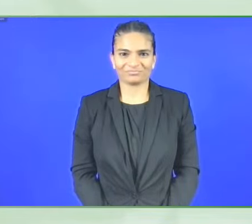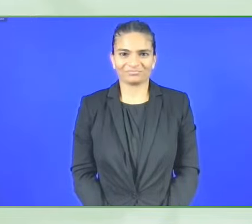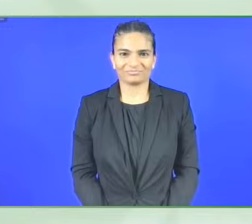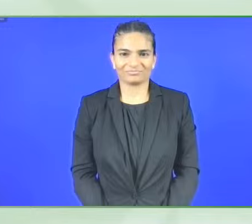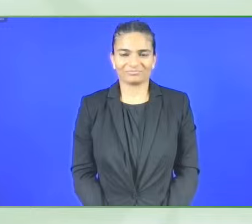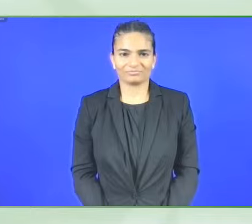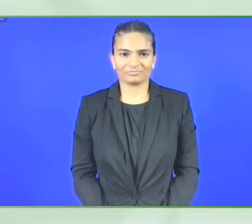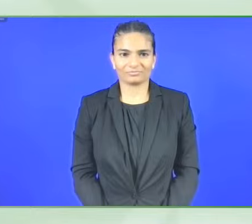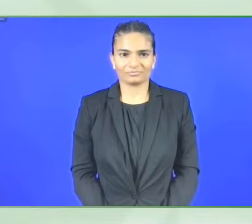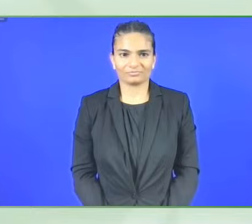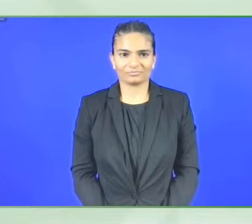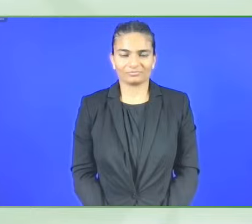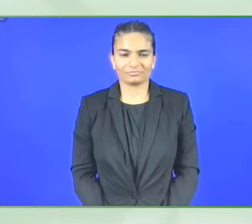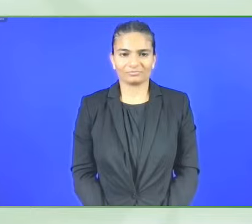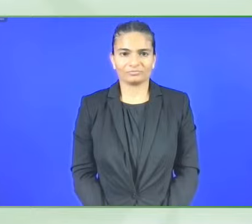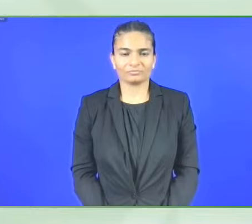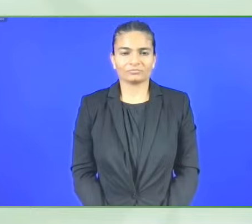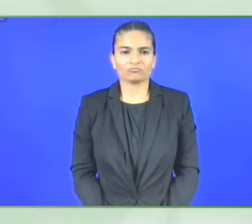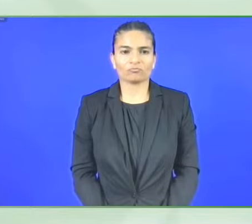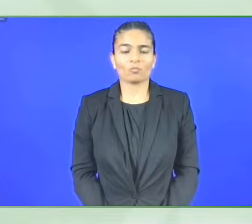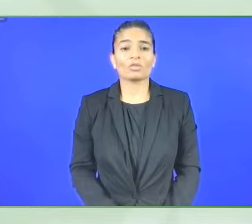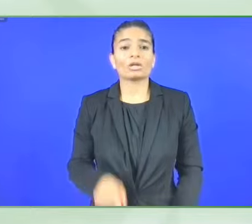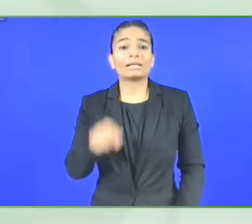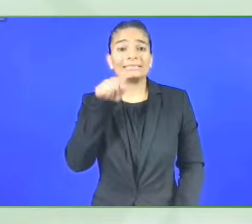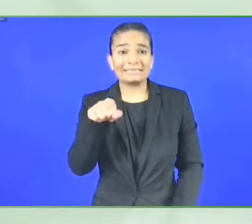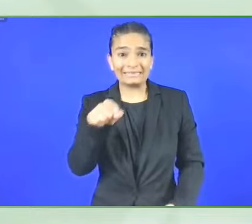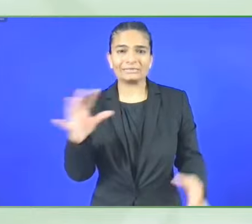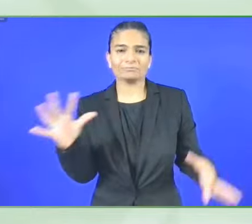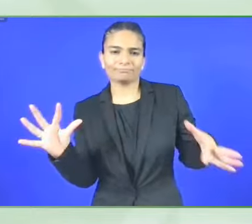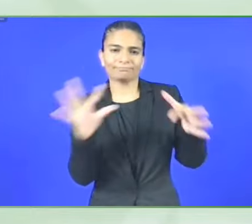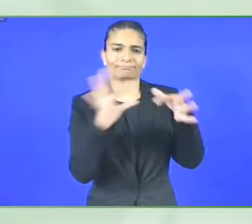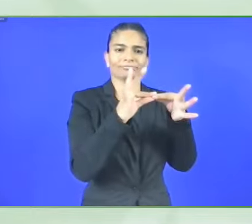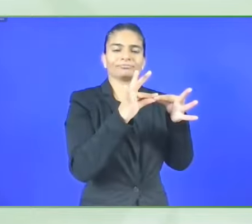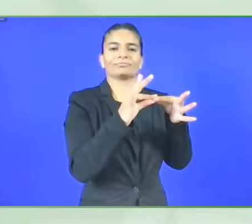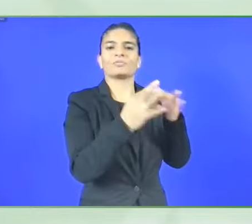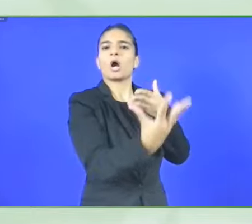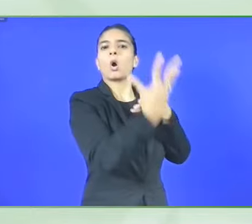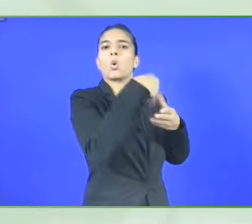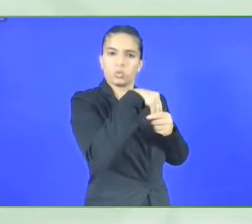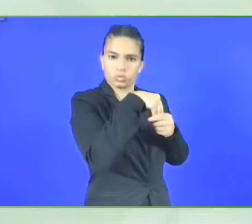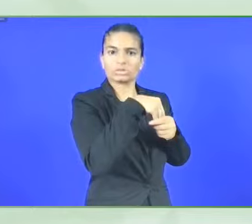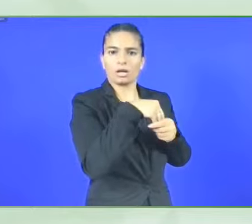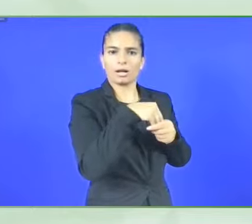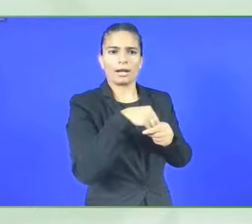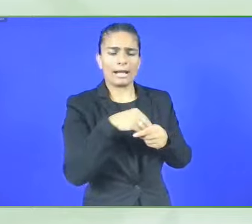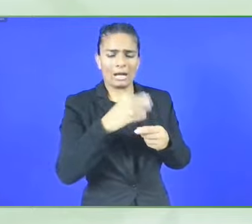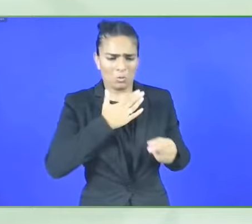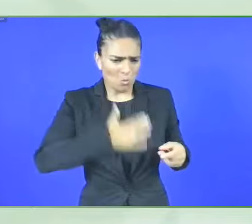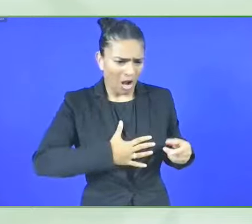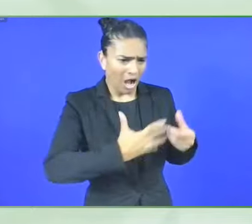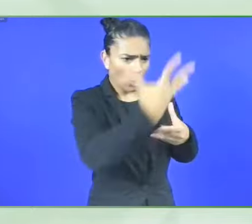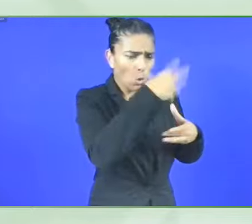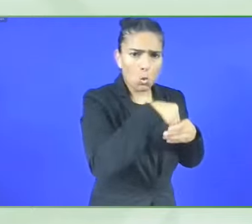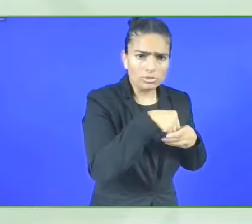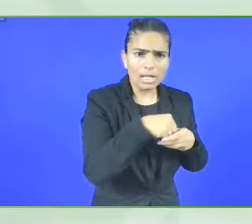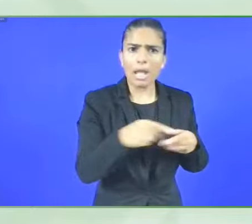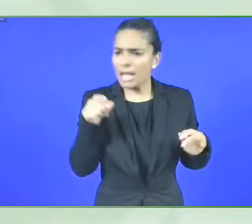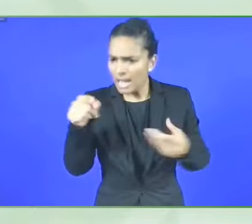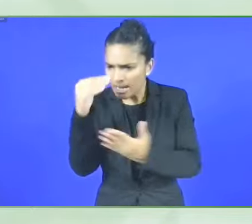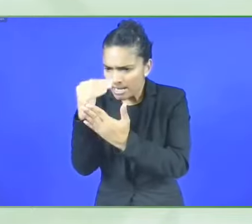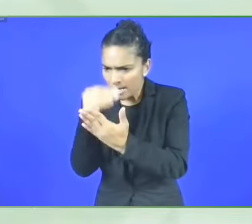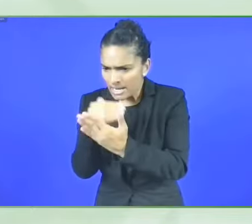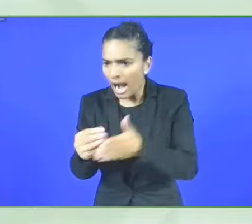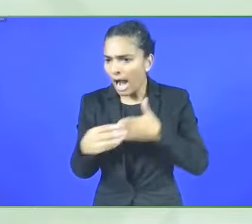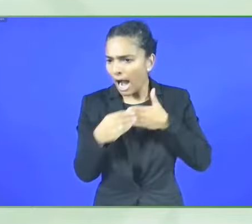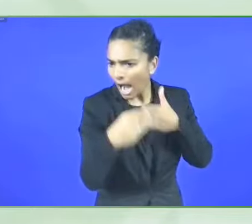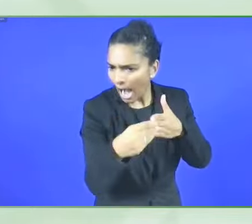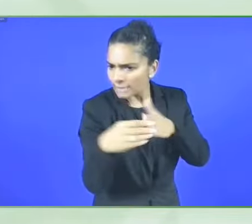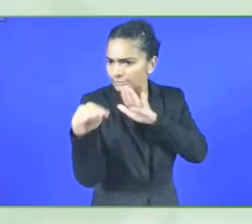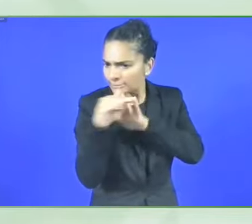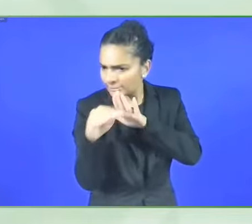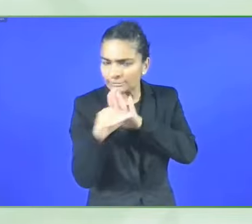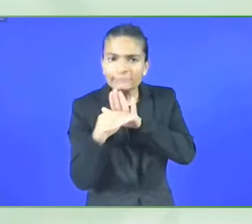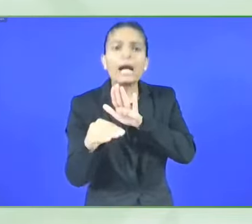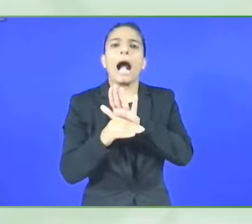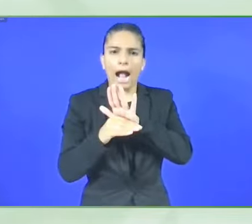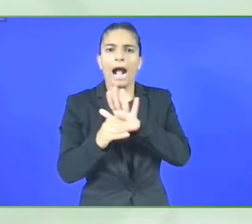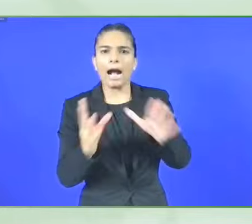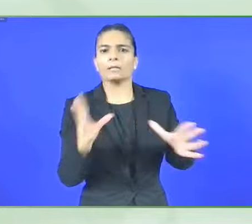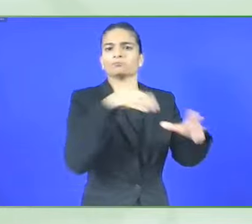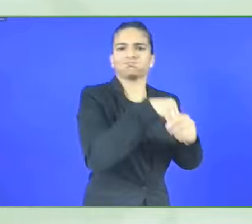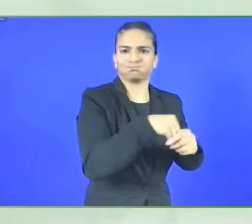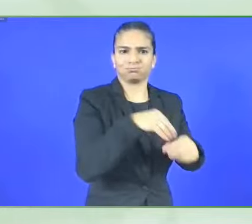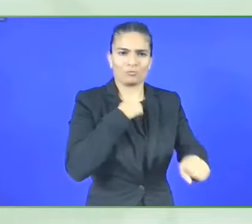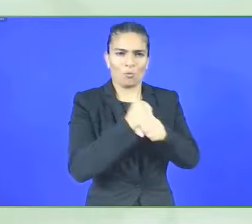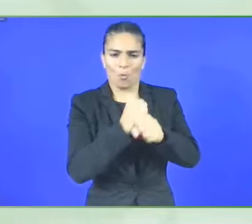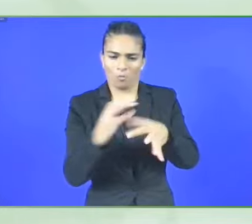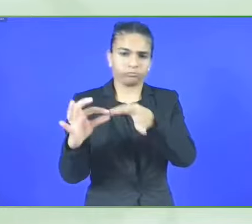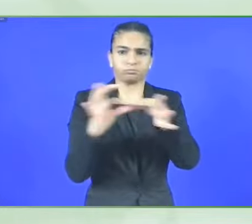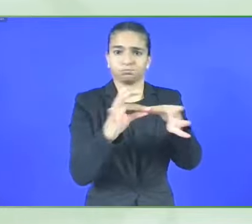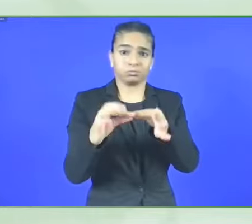It is a tool that can be used in the design of all aspects of life.